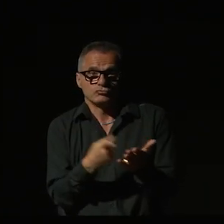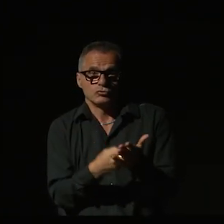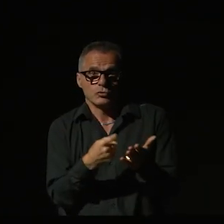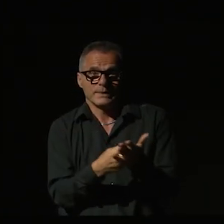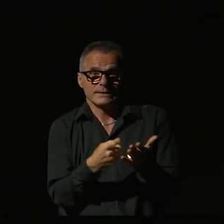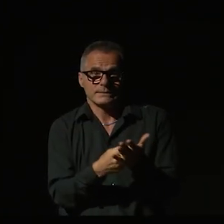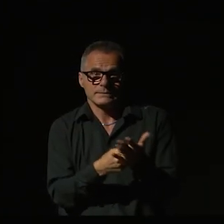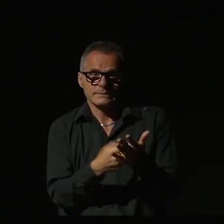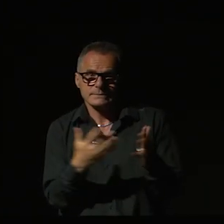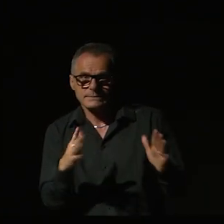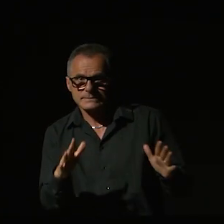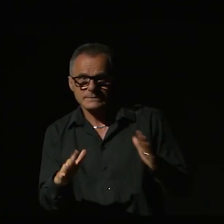and their encounter way less,